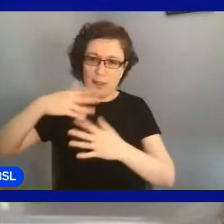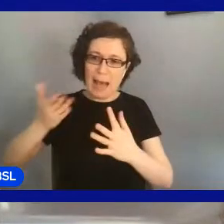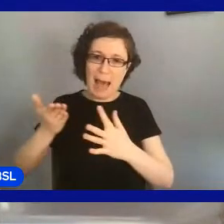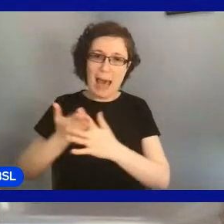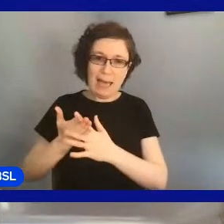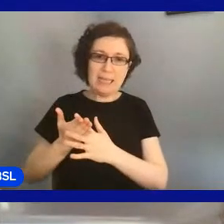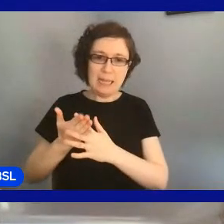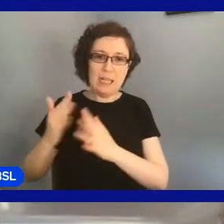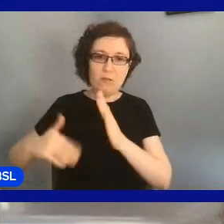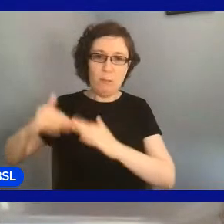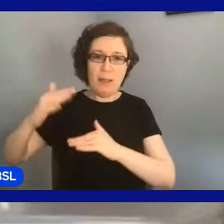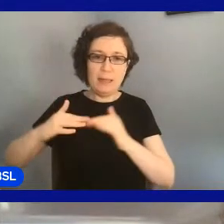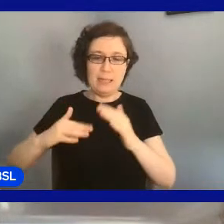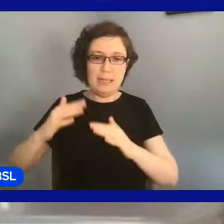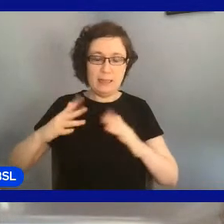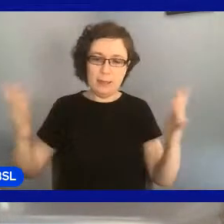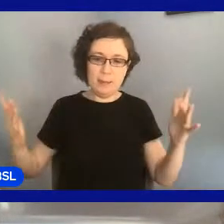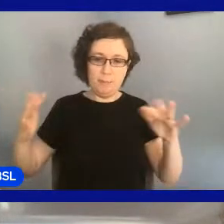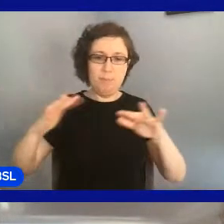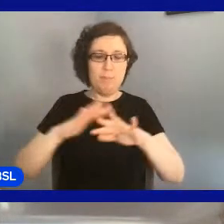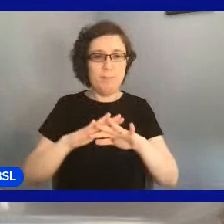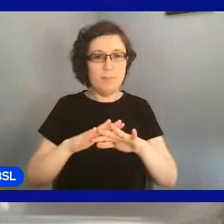our